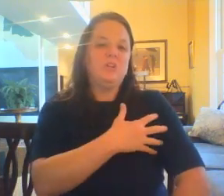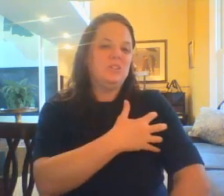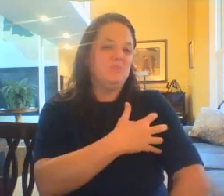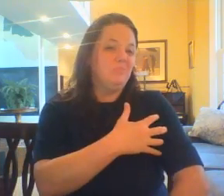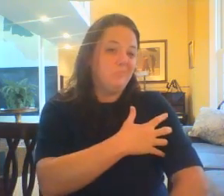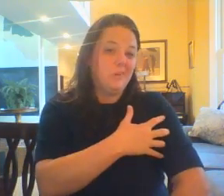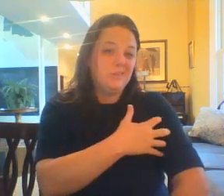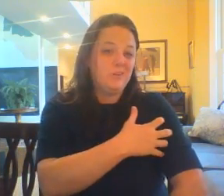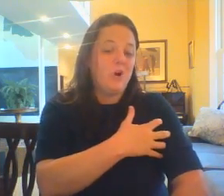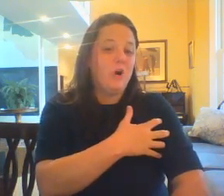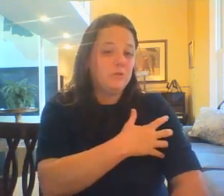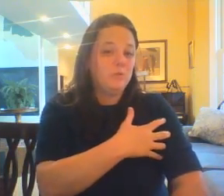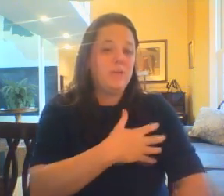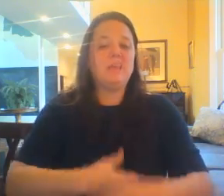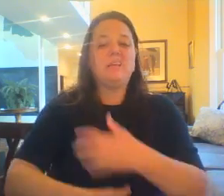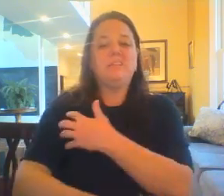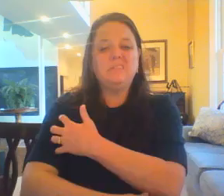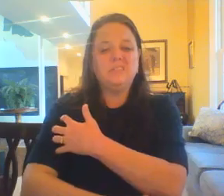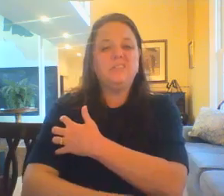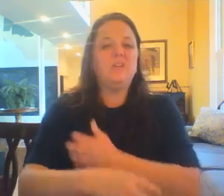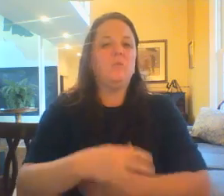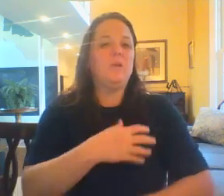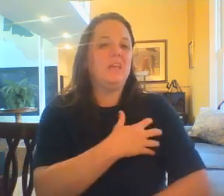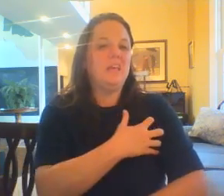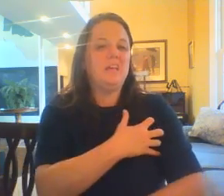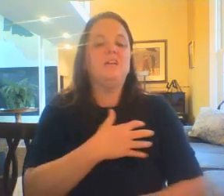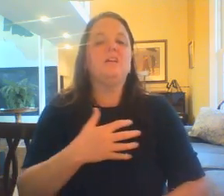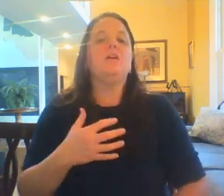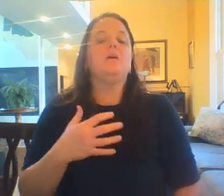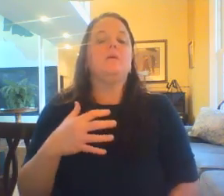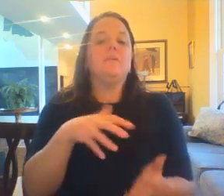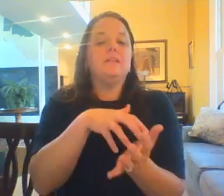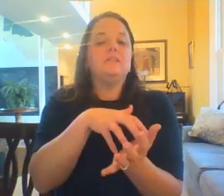yours your muscle your arms are weak oh